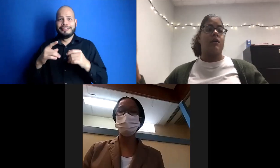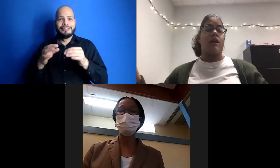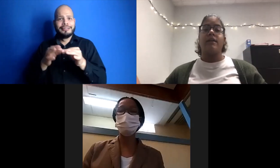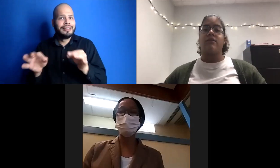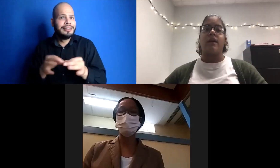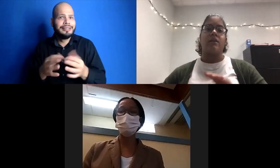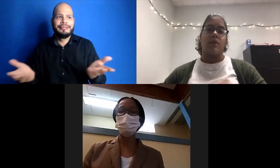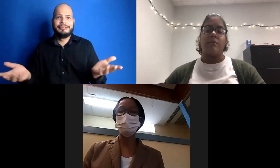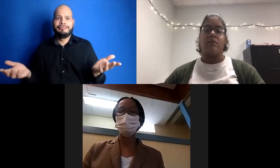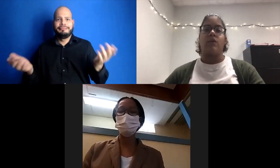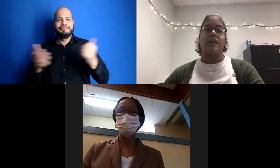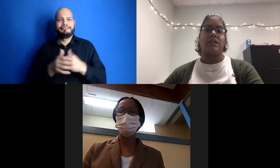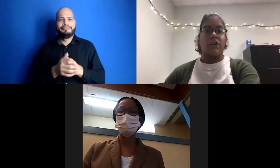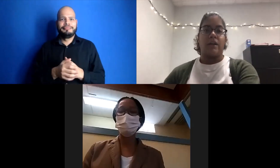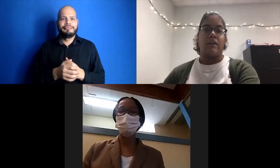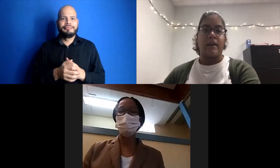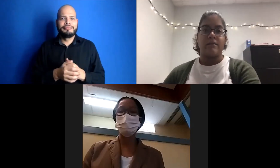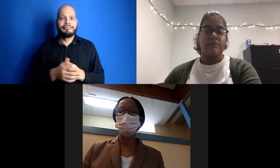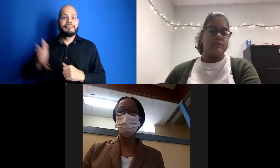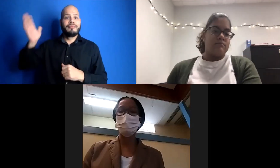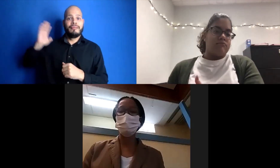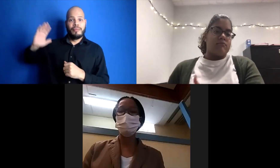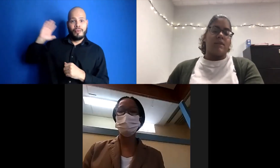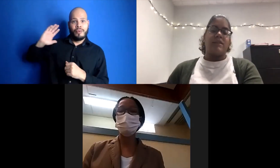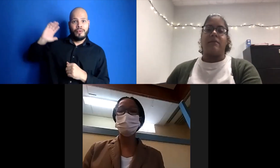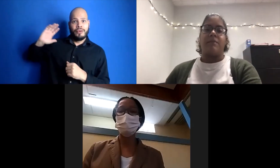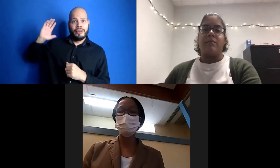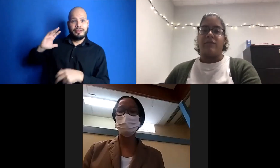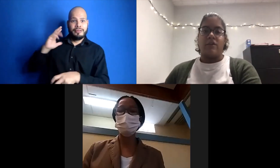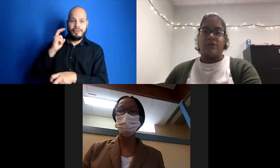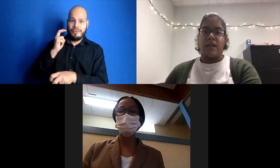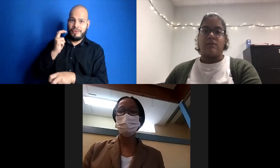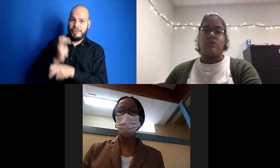that's fine no problem we'll get started on that they people have to understand who are